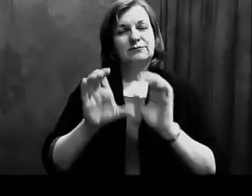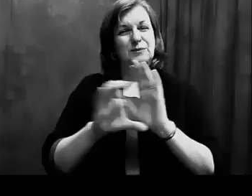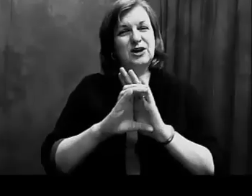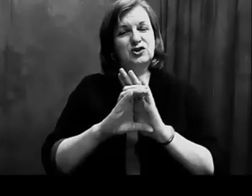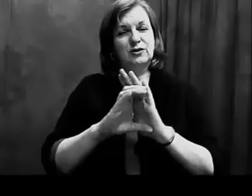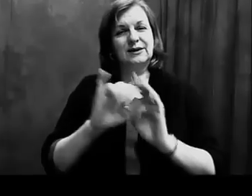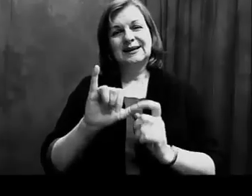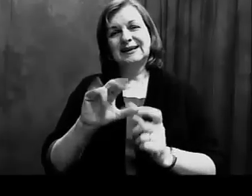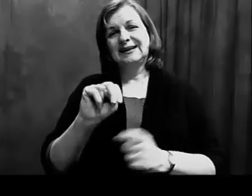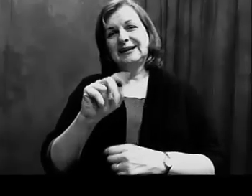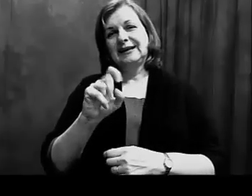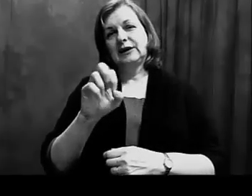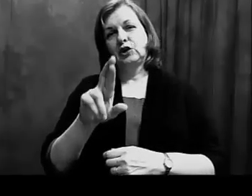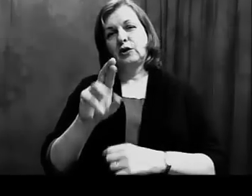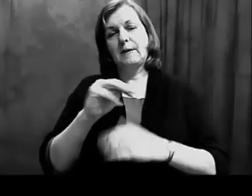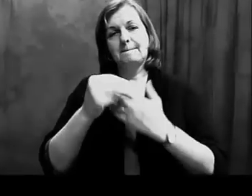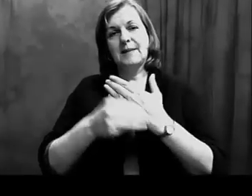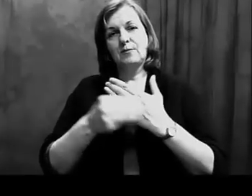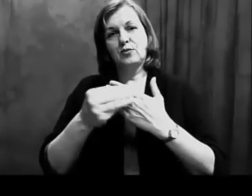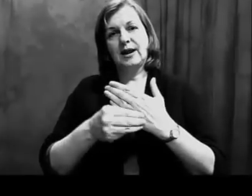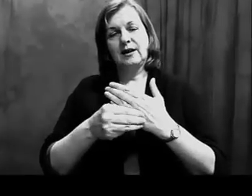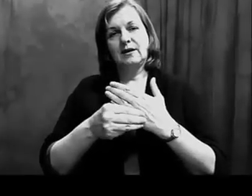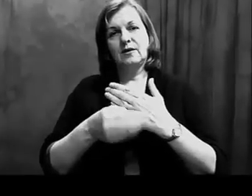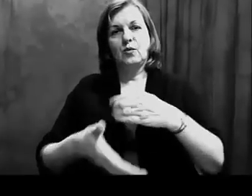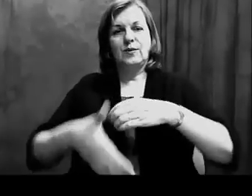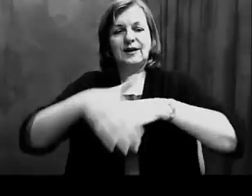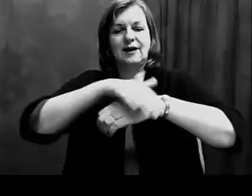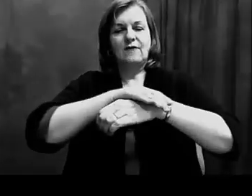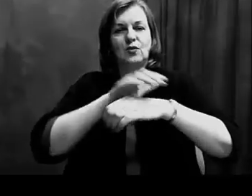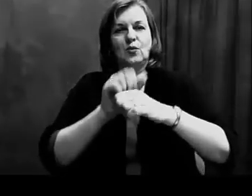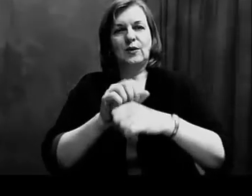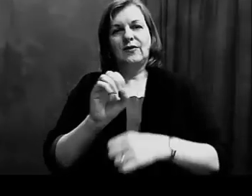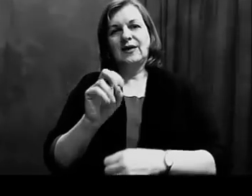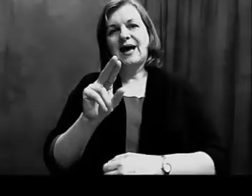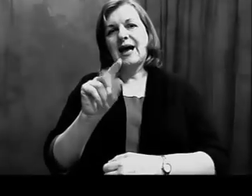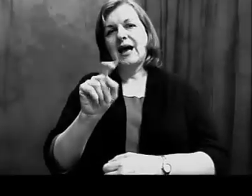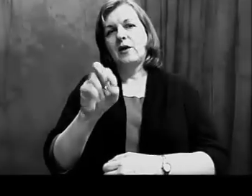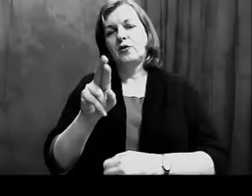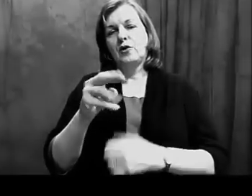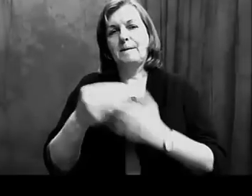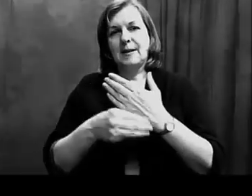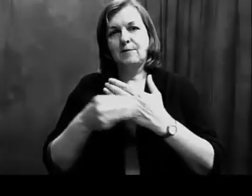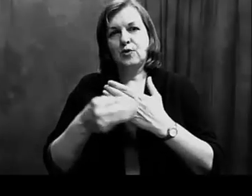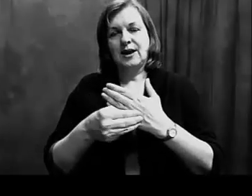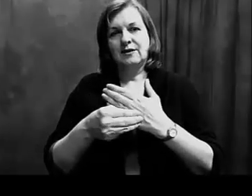so here is that inner membrane is was talking to you about covered in this outer membrane